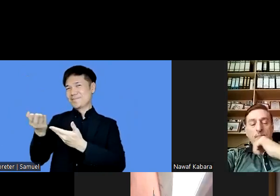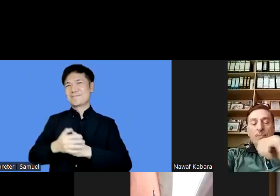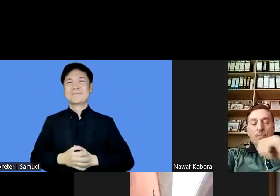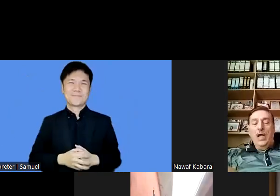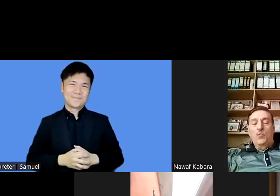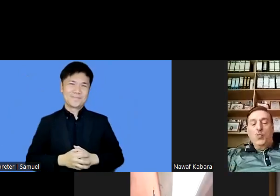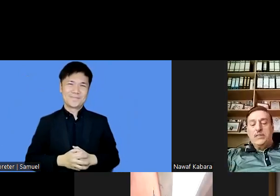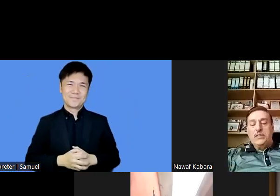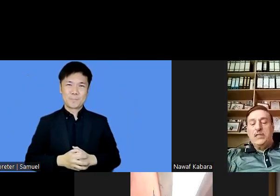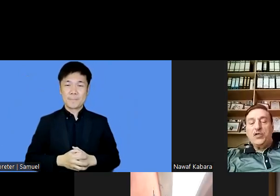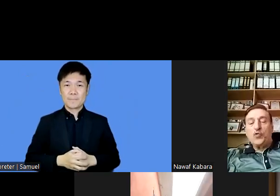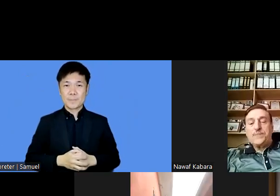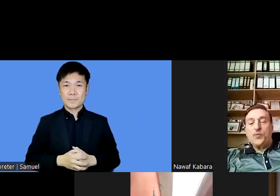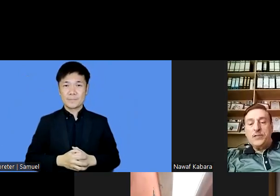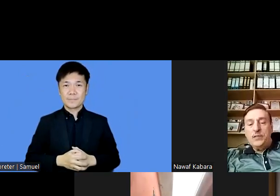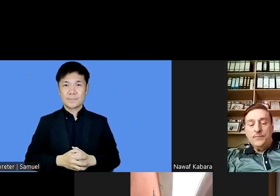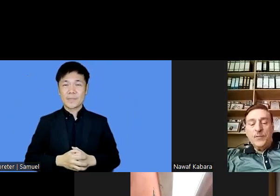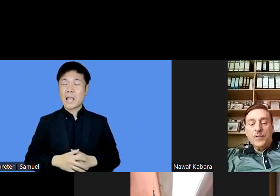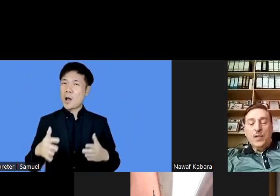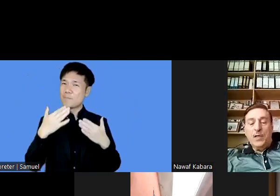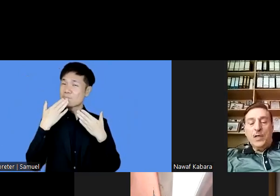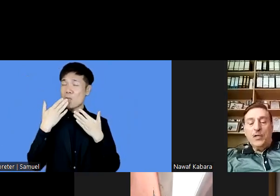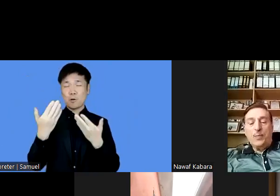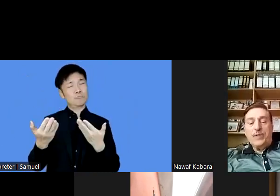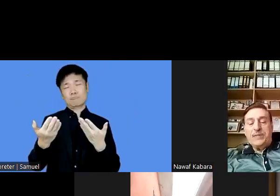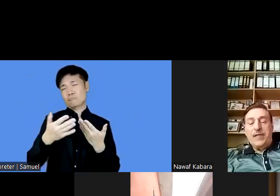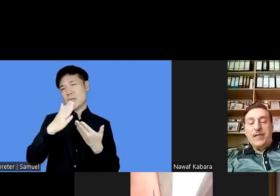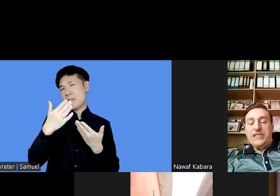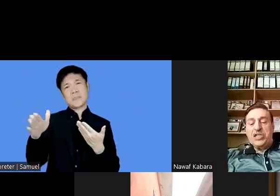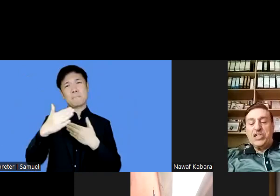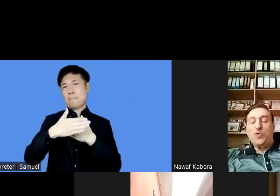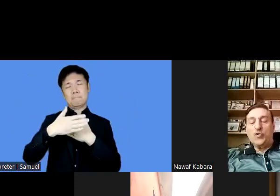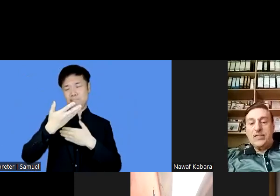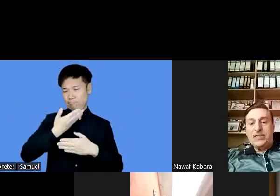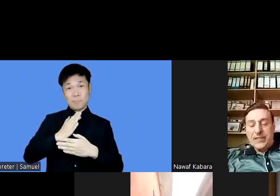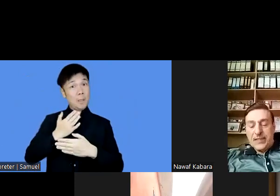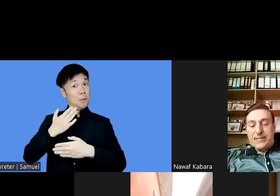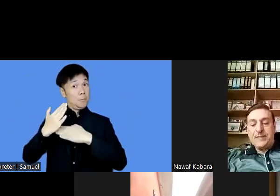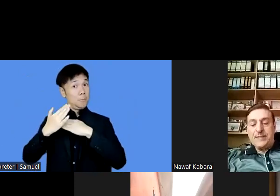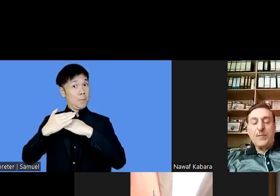I'm always at your disposal to participate in such important meetings.